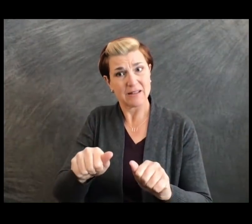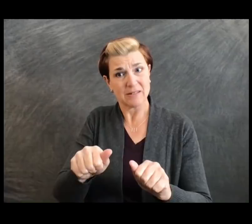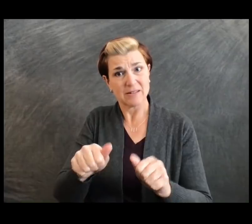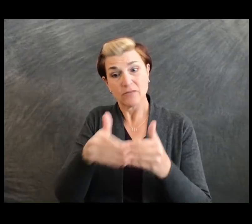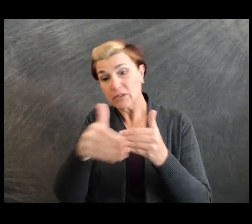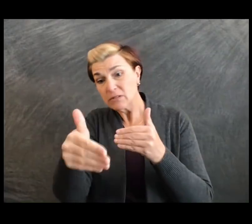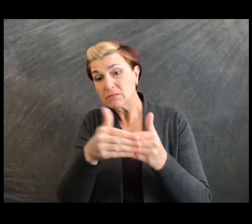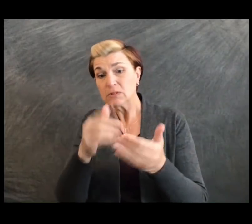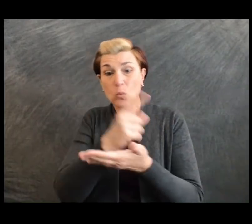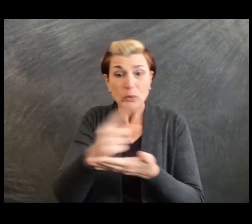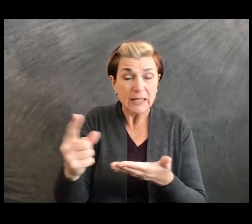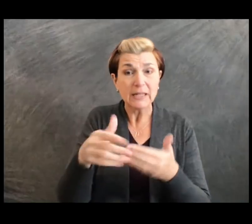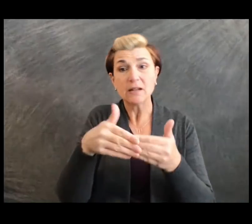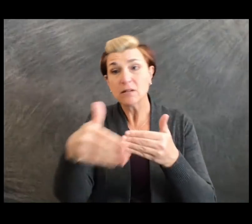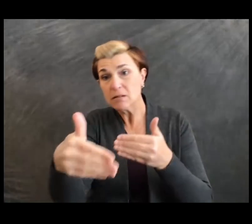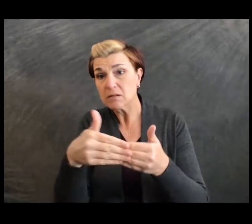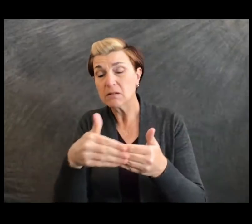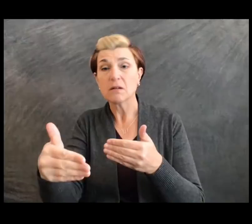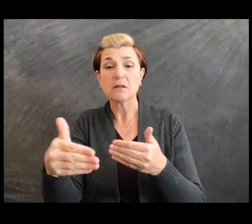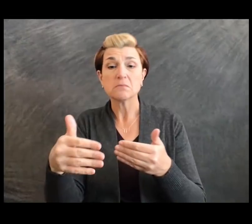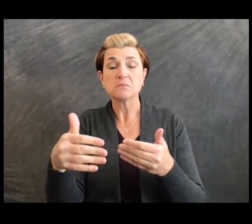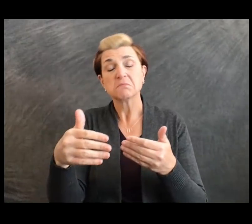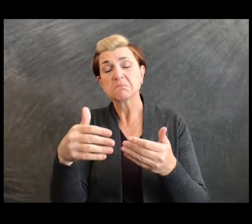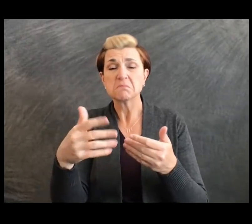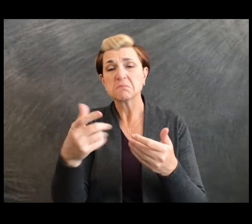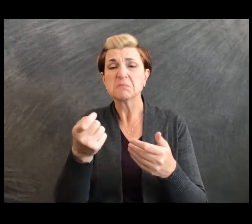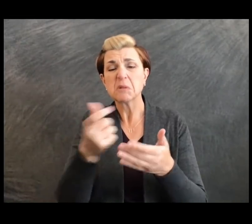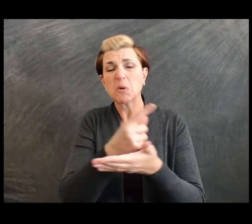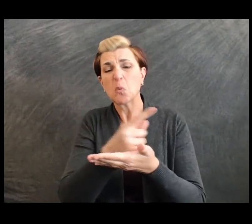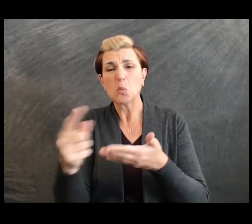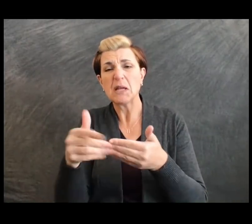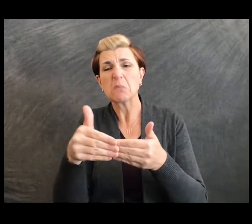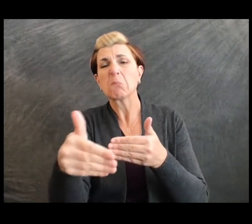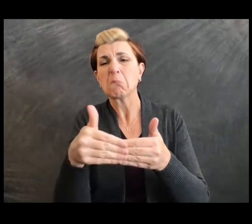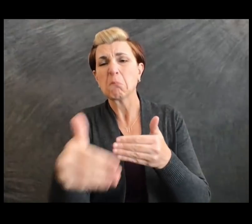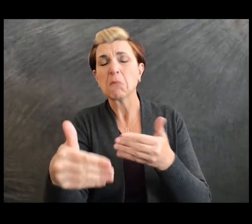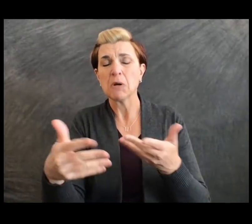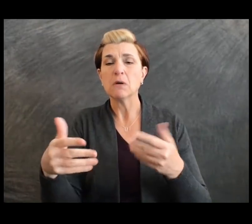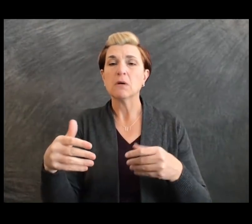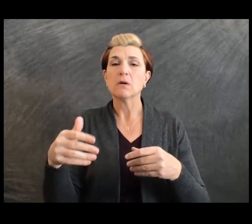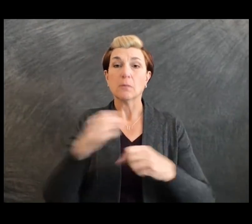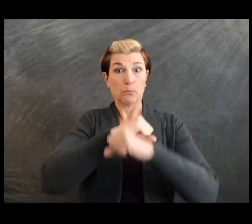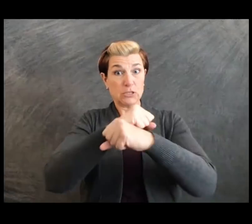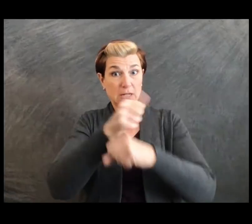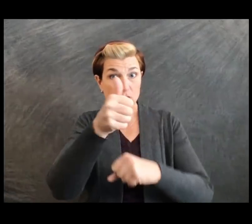days to protect your health protect your family's health but most especially slow